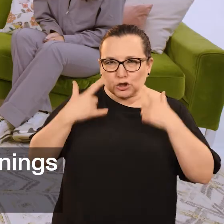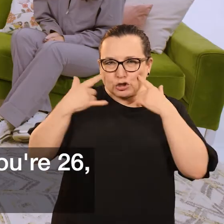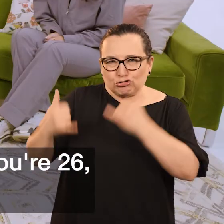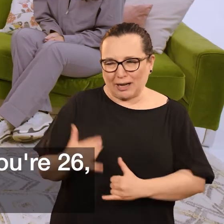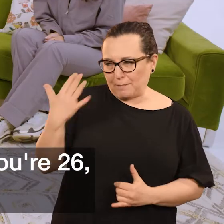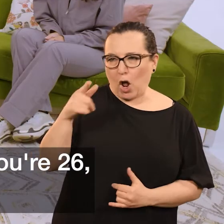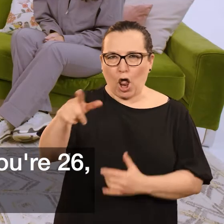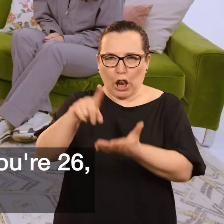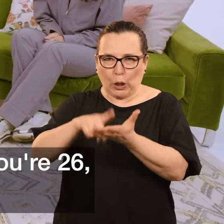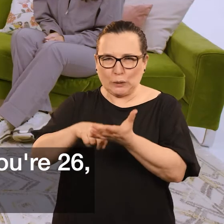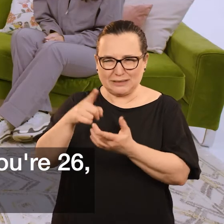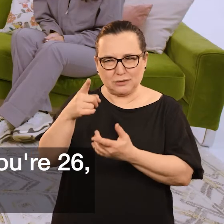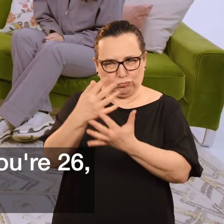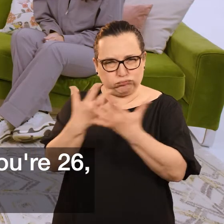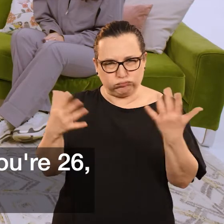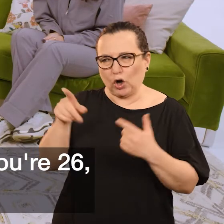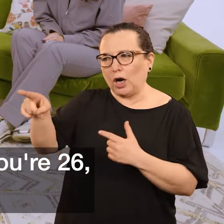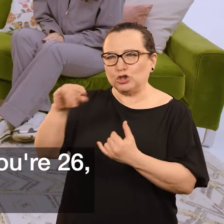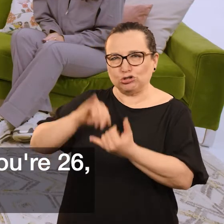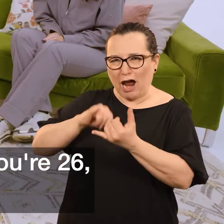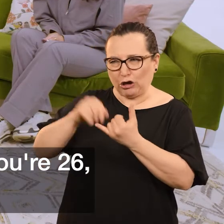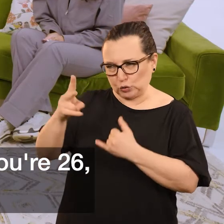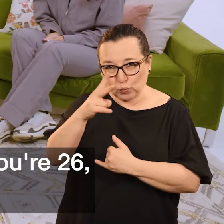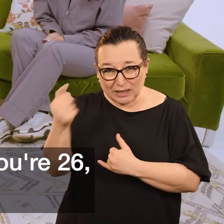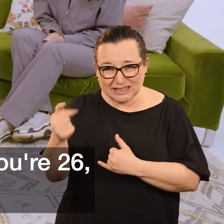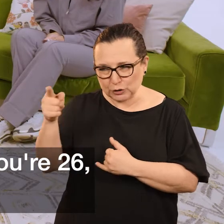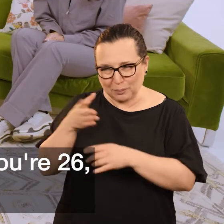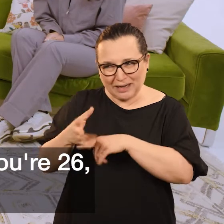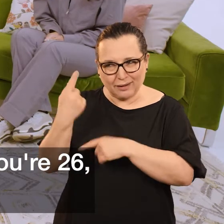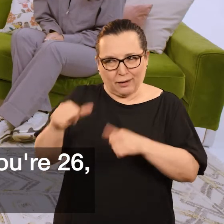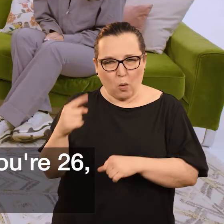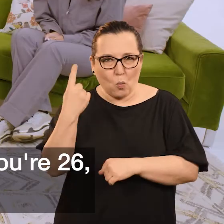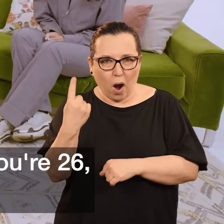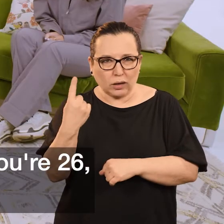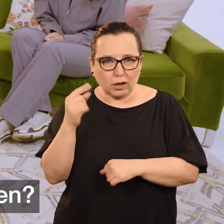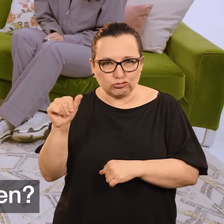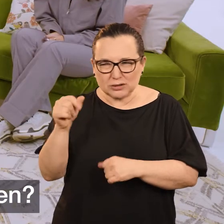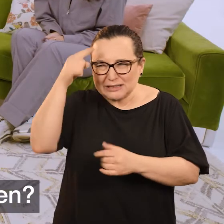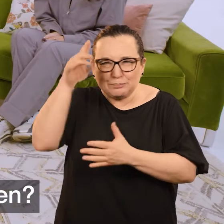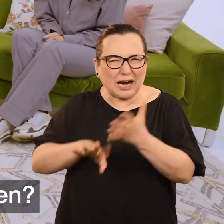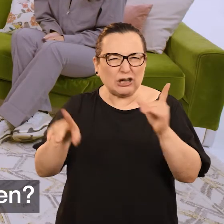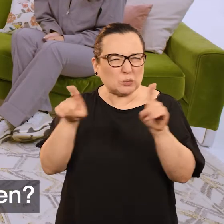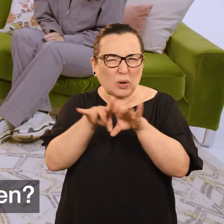Louise probably many and Sharon, you're 26, so you have also had one. What have your experiences been?